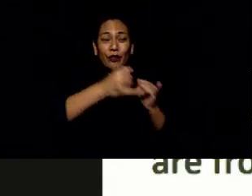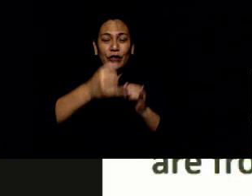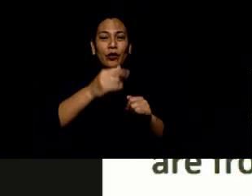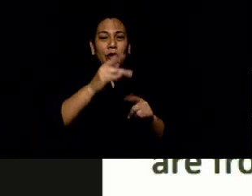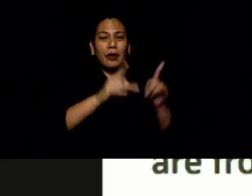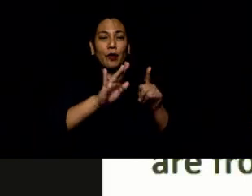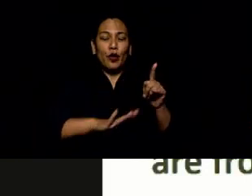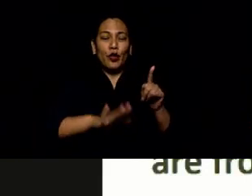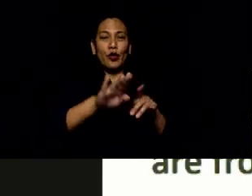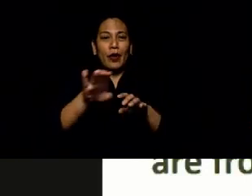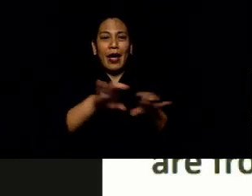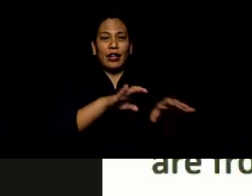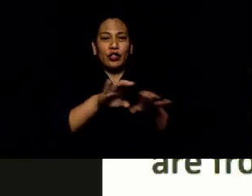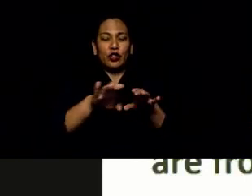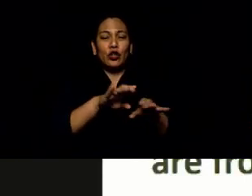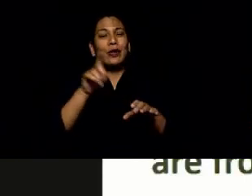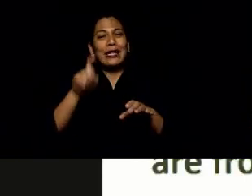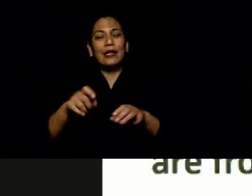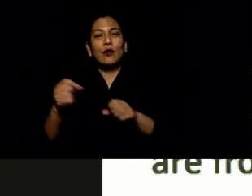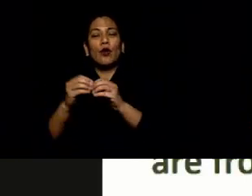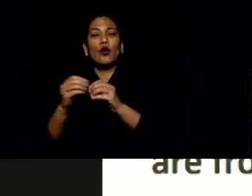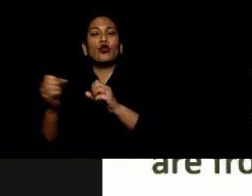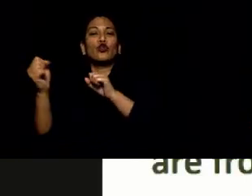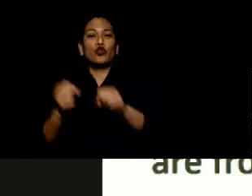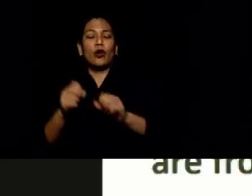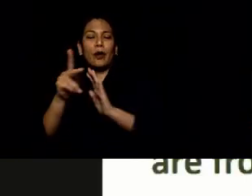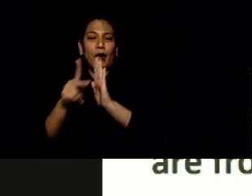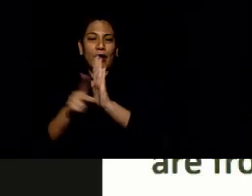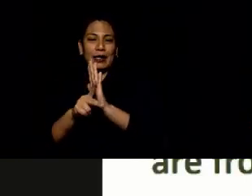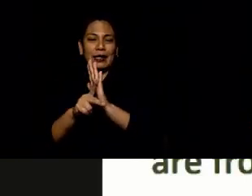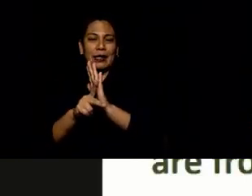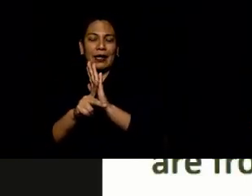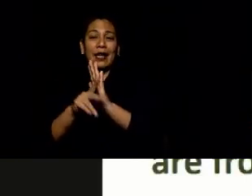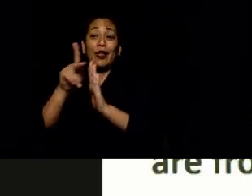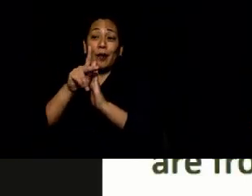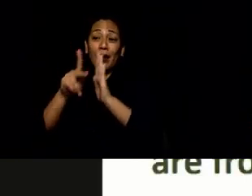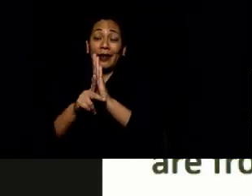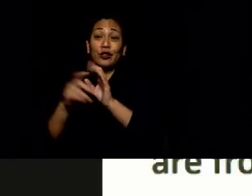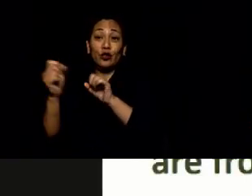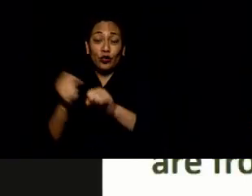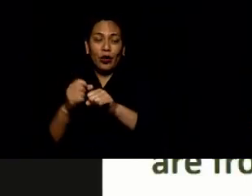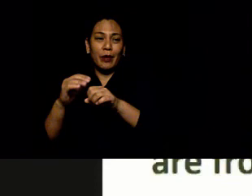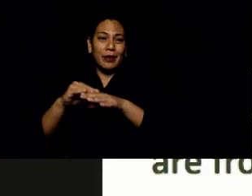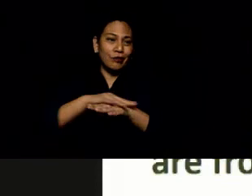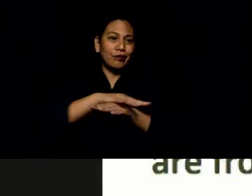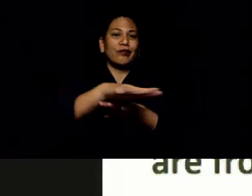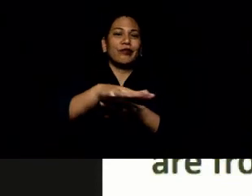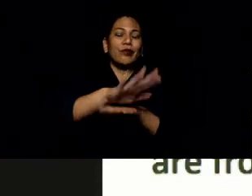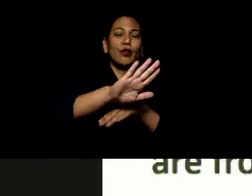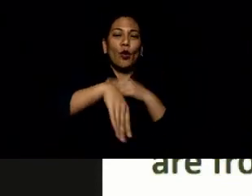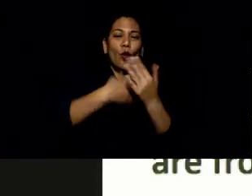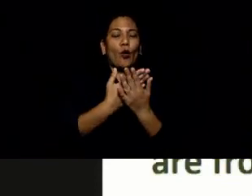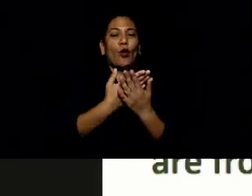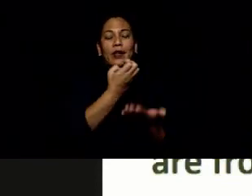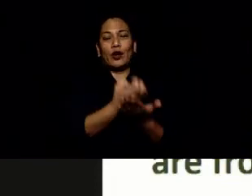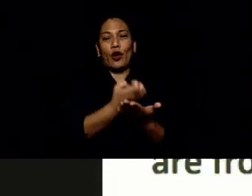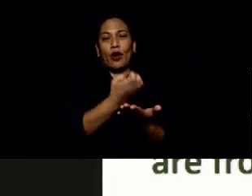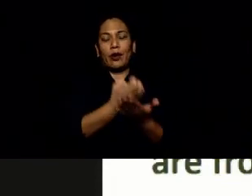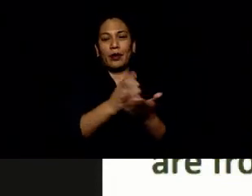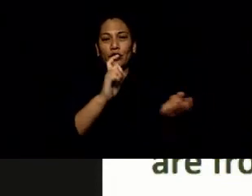What we need is strong policies that steer the whole economy and that equitably, um,